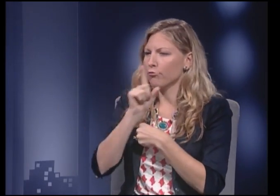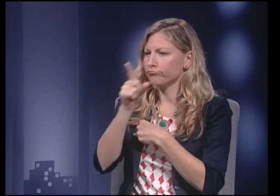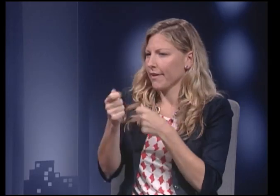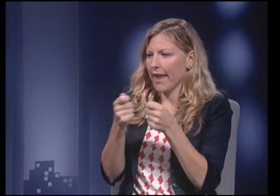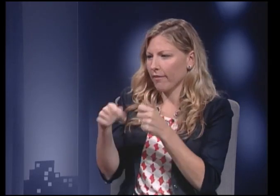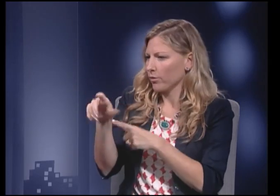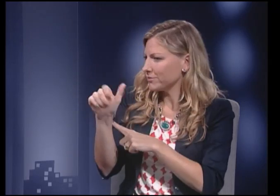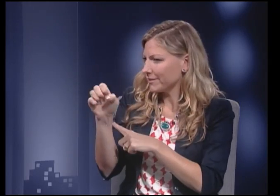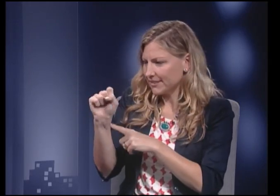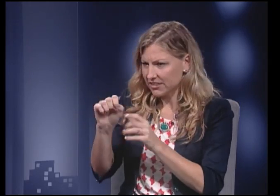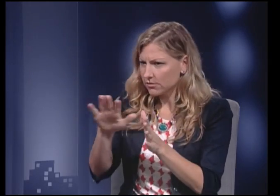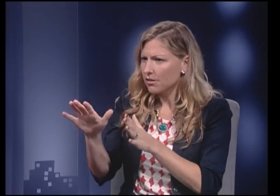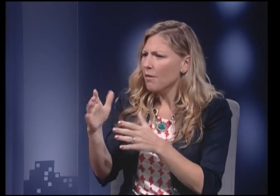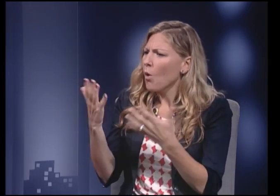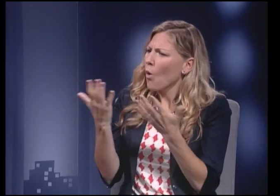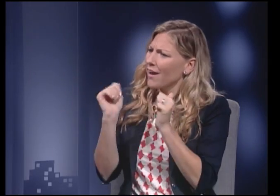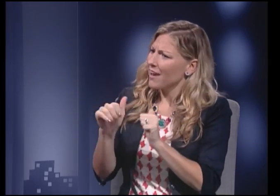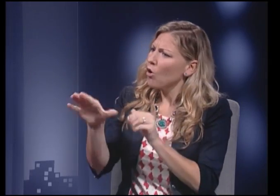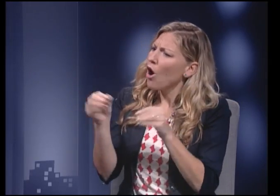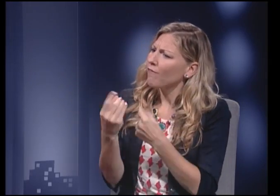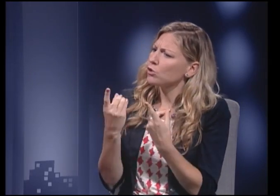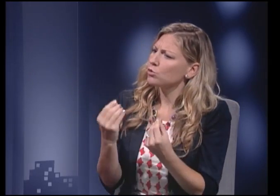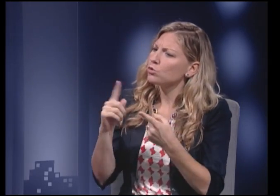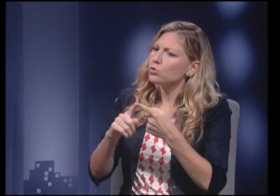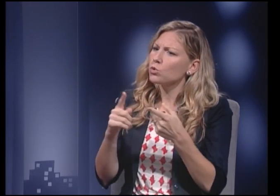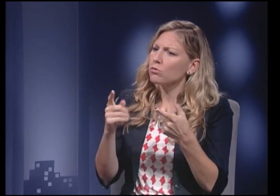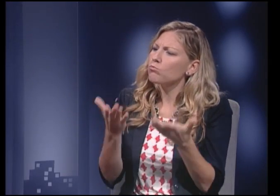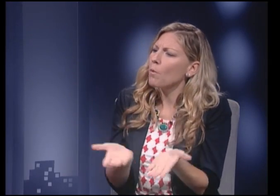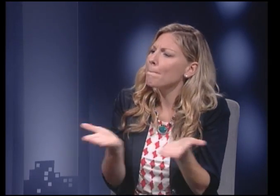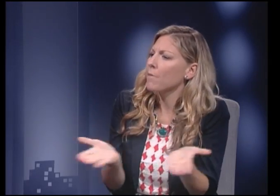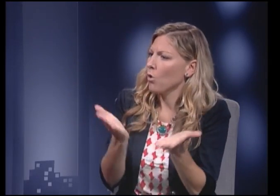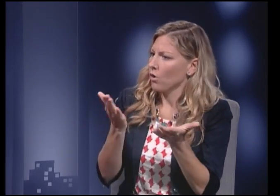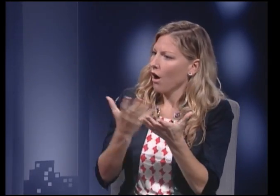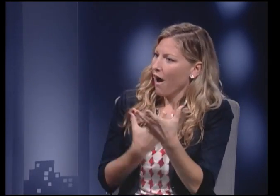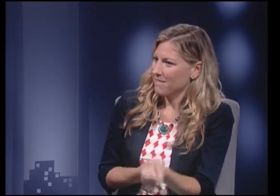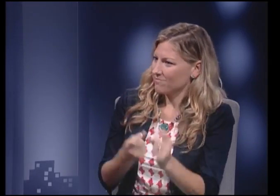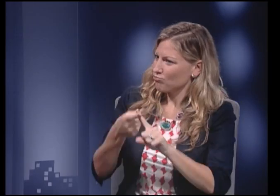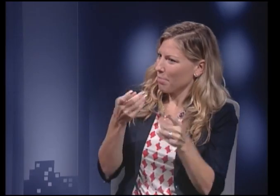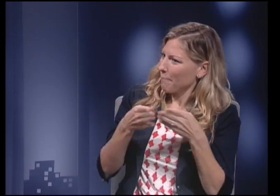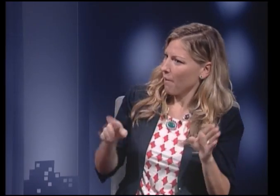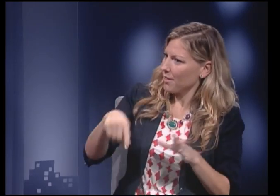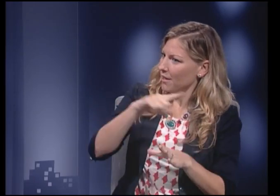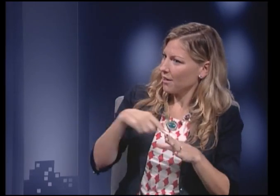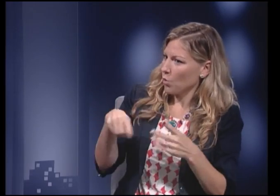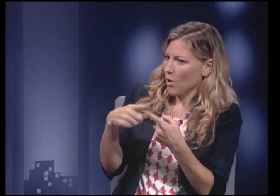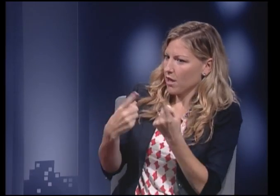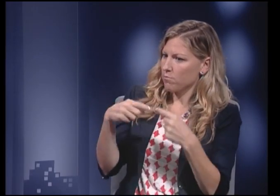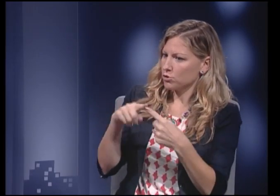I understand that your office isn't responsible for handling those cases but what can your office do to promote confidence from the public